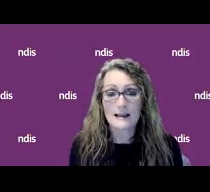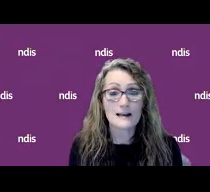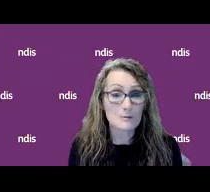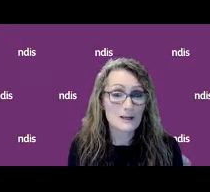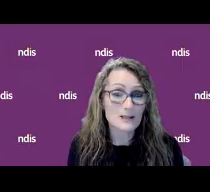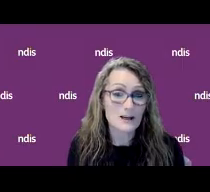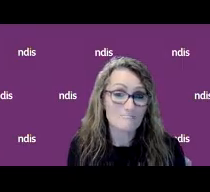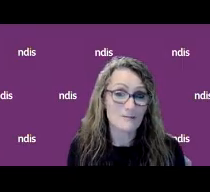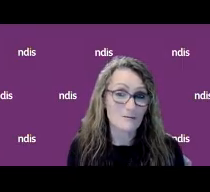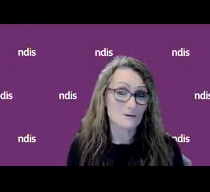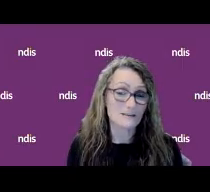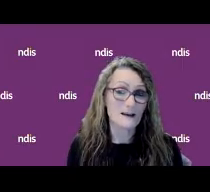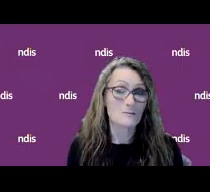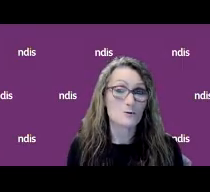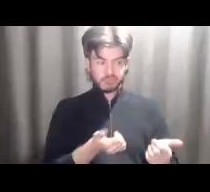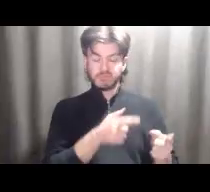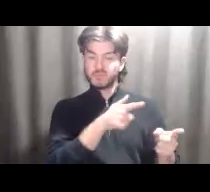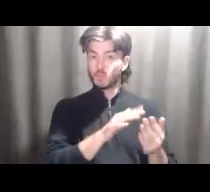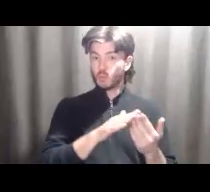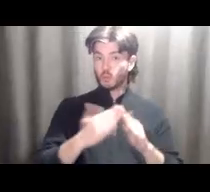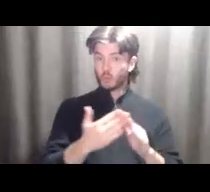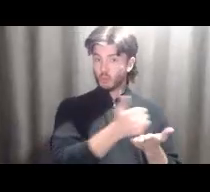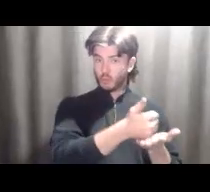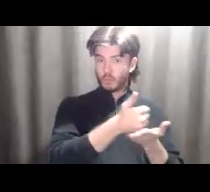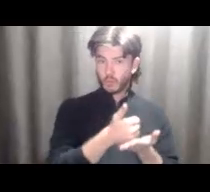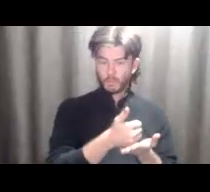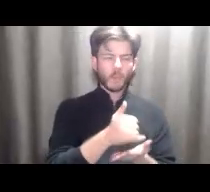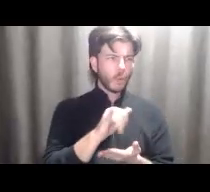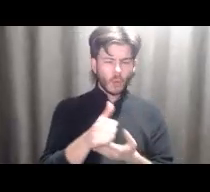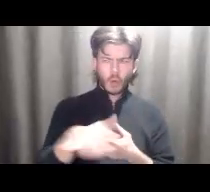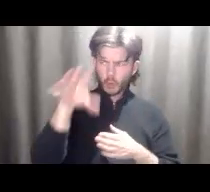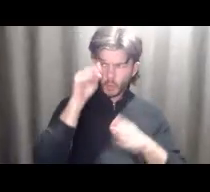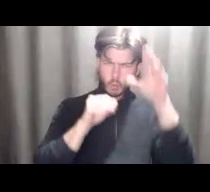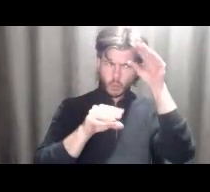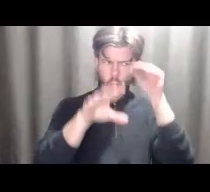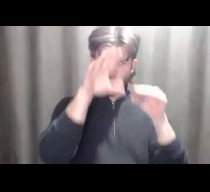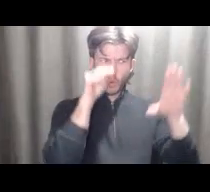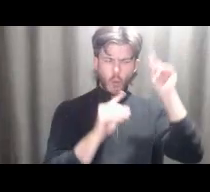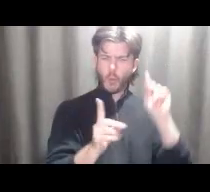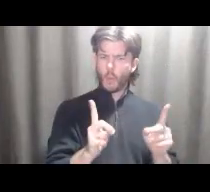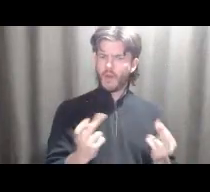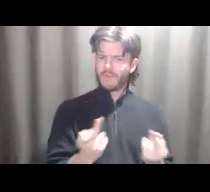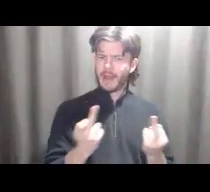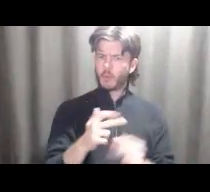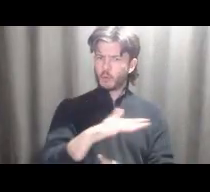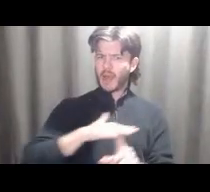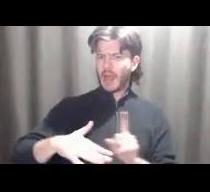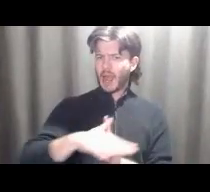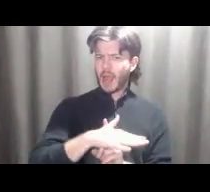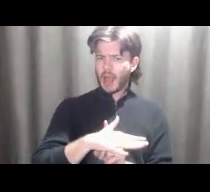a clearer picture of what's available to them locally, they might decide that they want to apply for the NDIS as well.